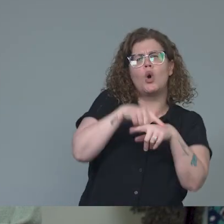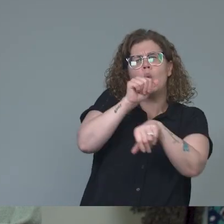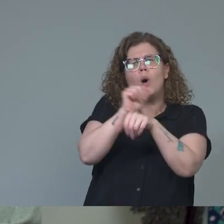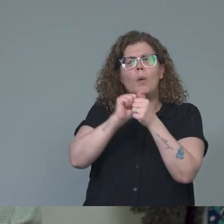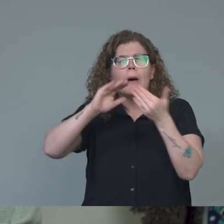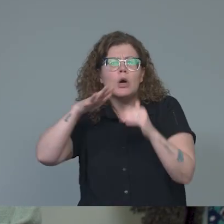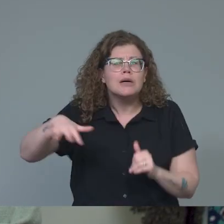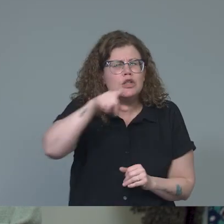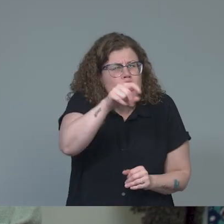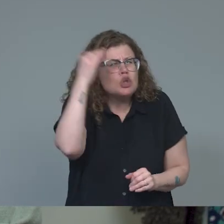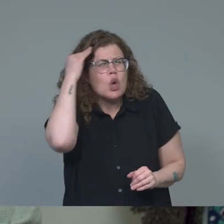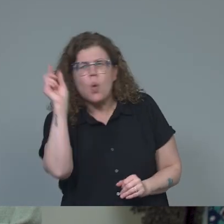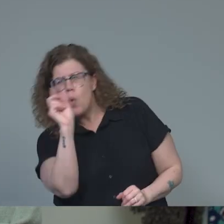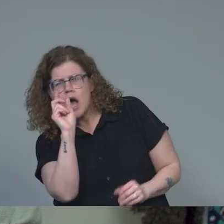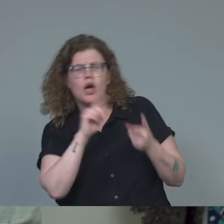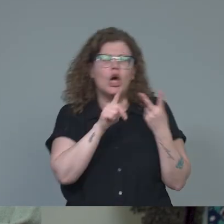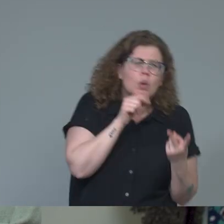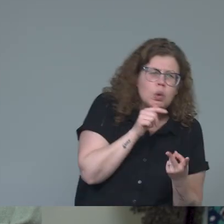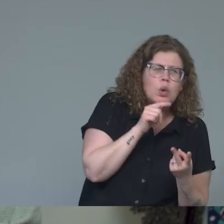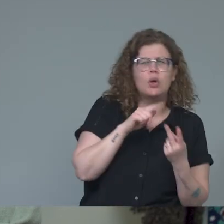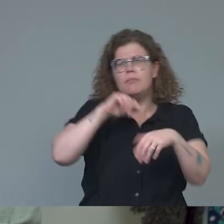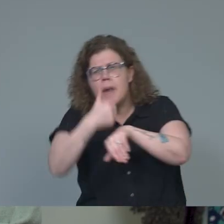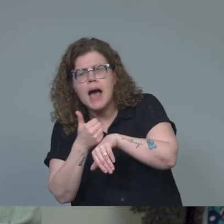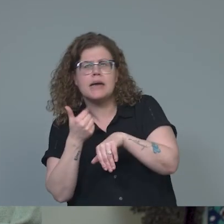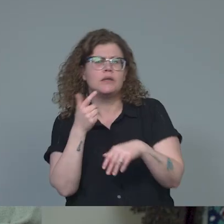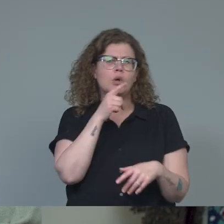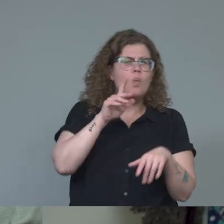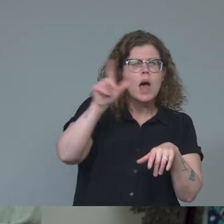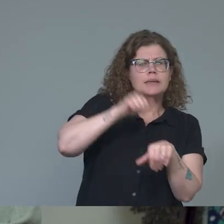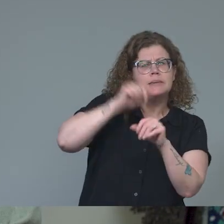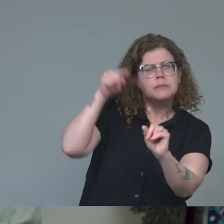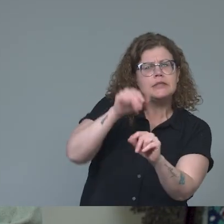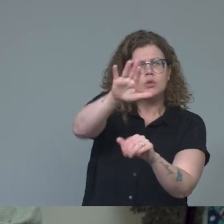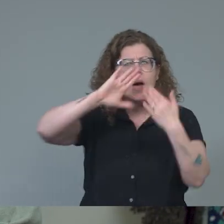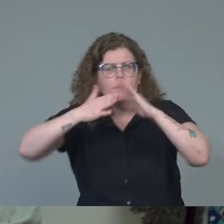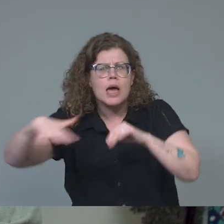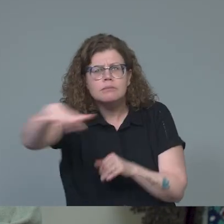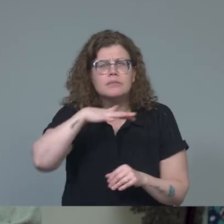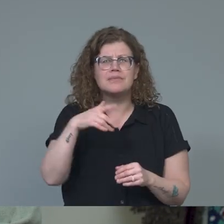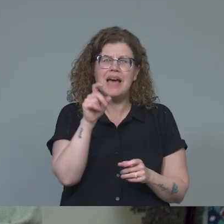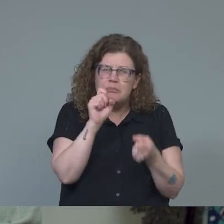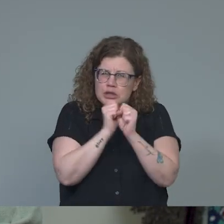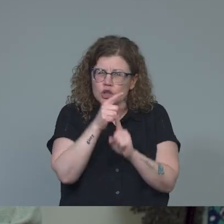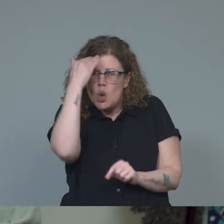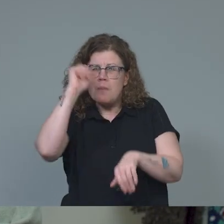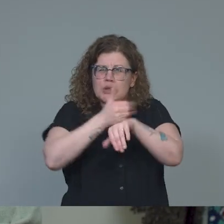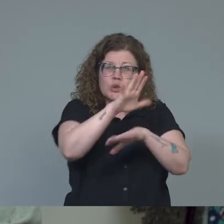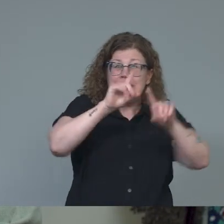pretty common for all the Plains Nations, which you know, Treaty 7 is and Treaty 6, Treaty 4,